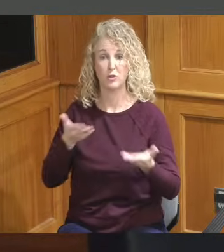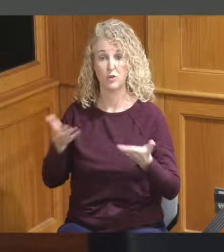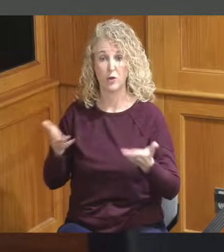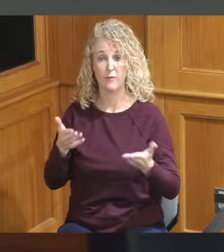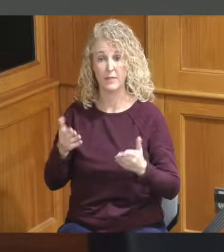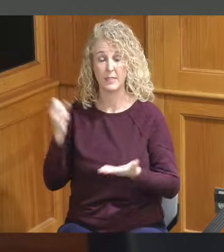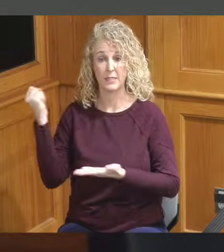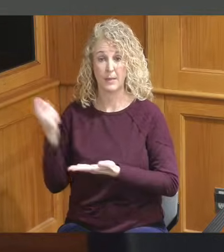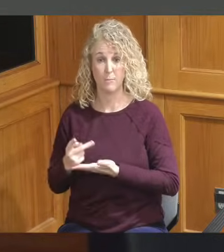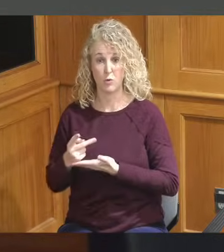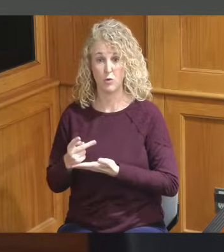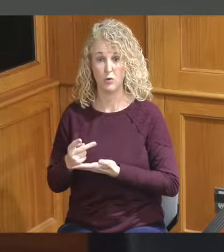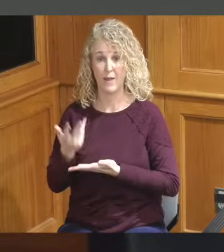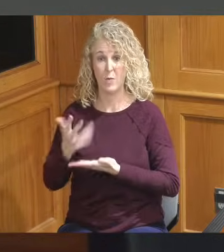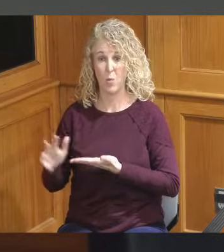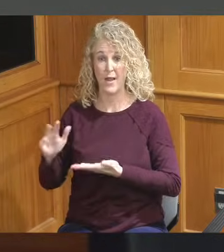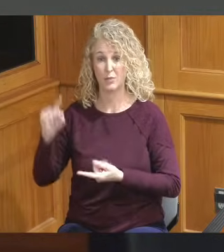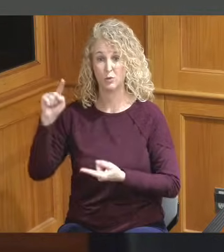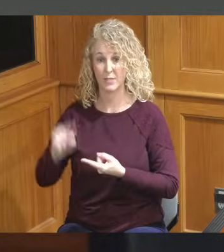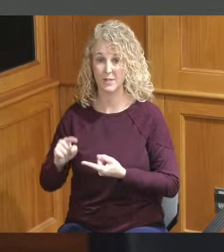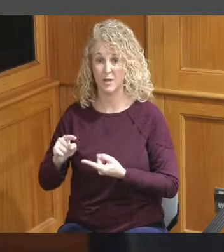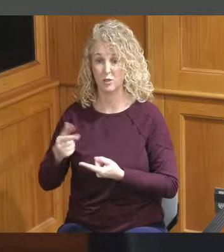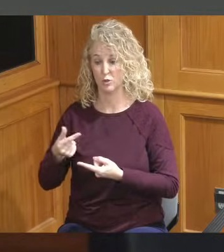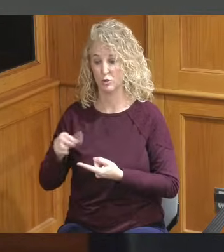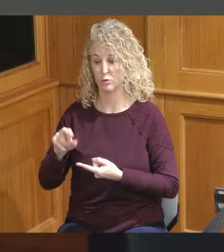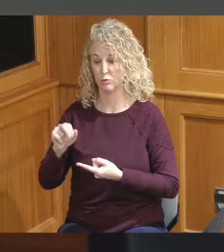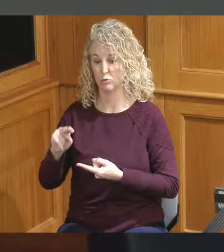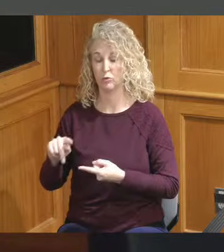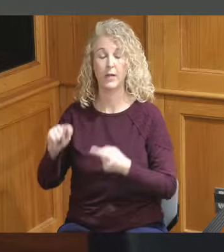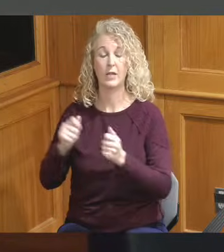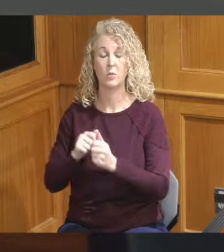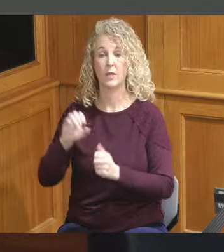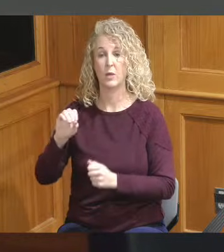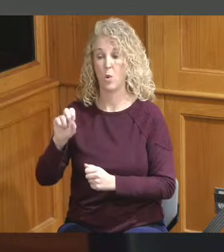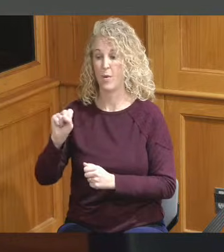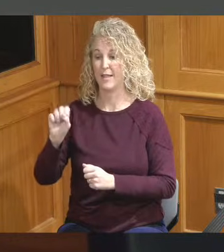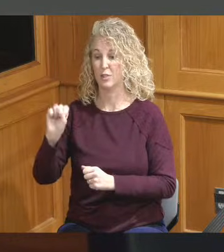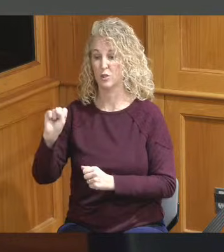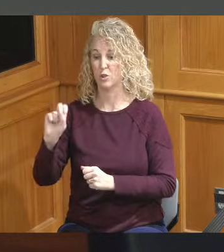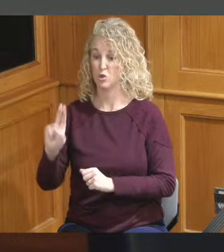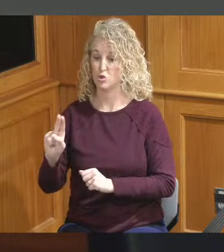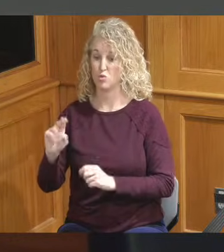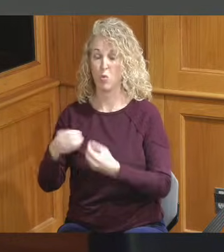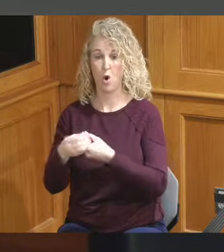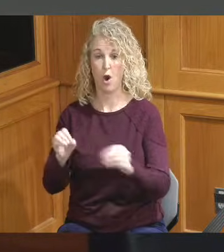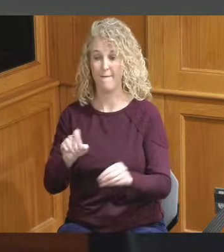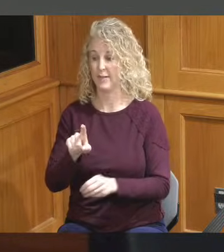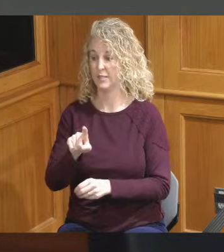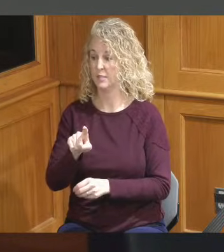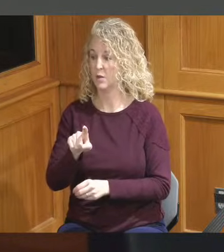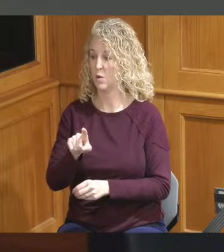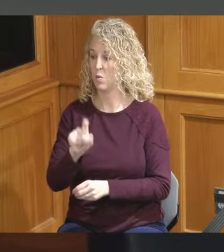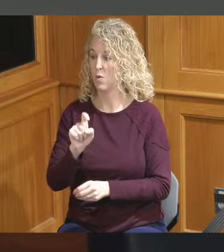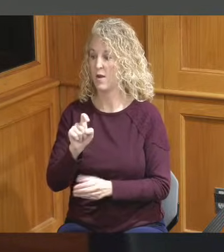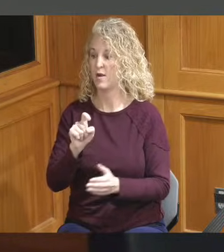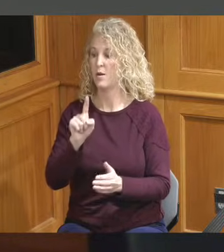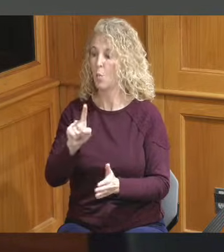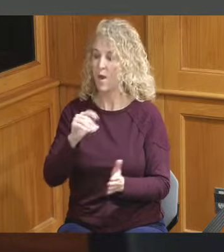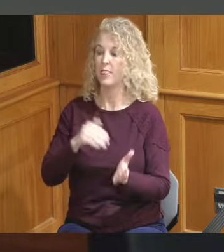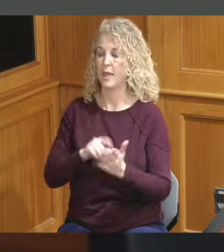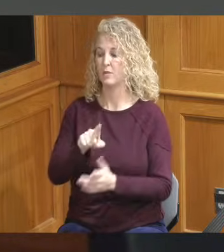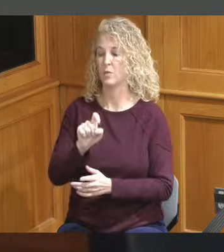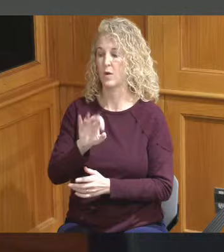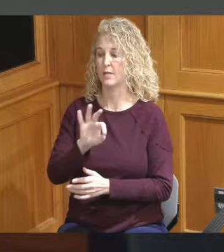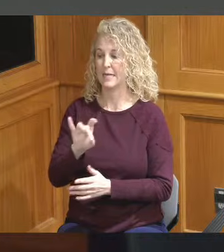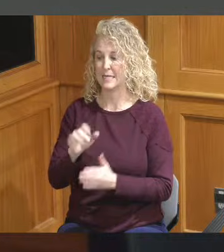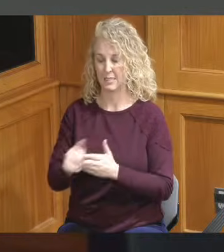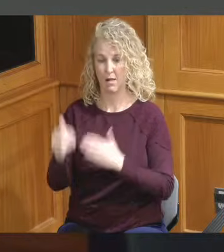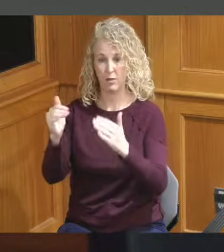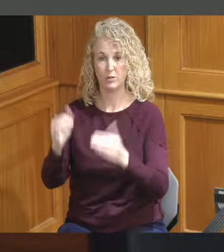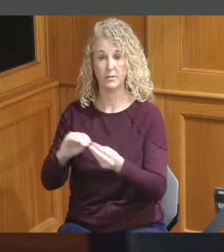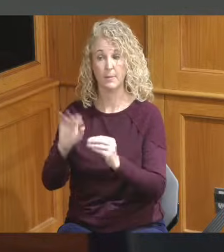authorizing a waste reduction grant with the OSU extension office for $1,198. Item number nine is